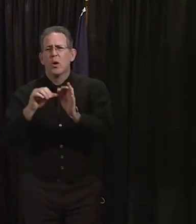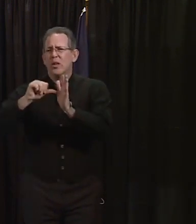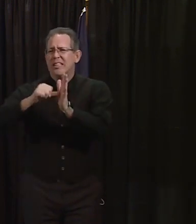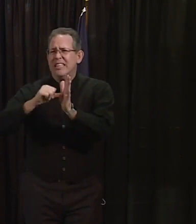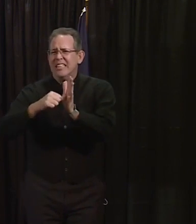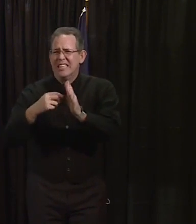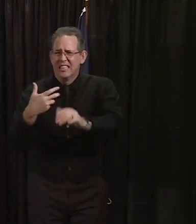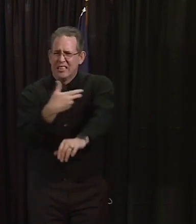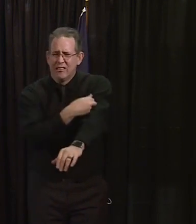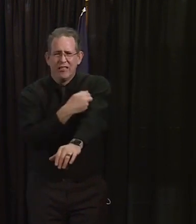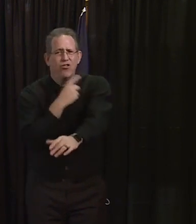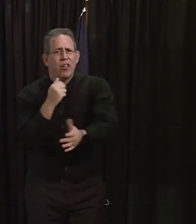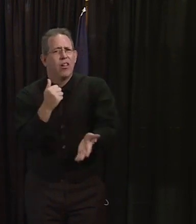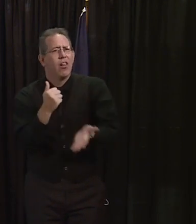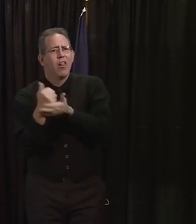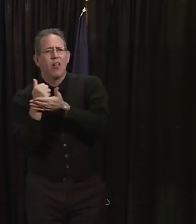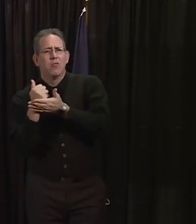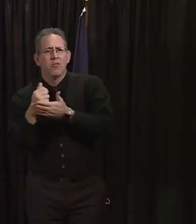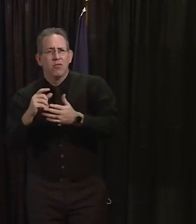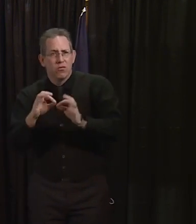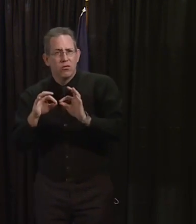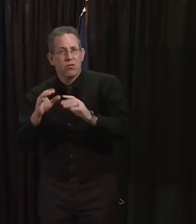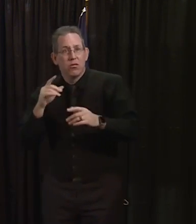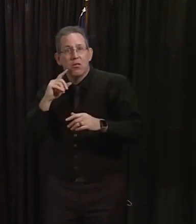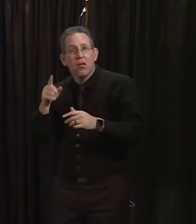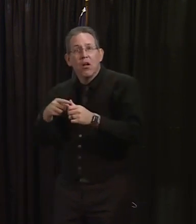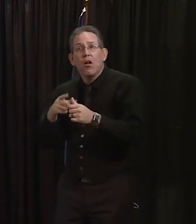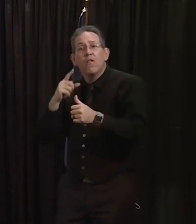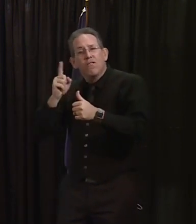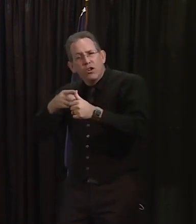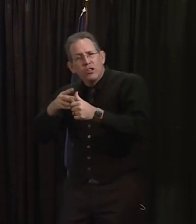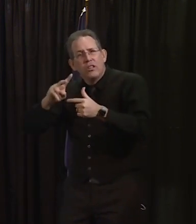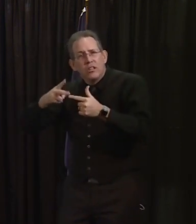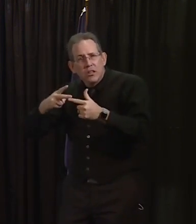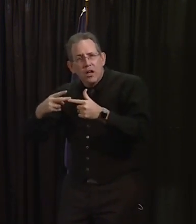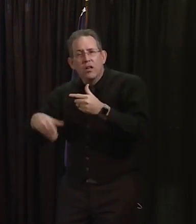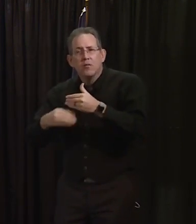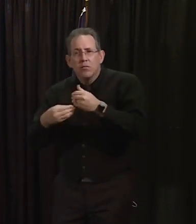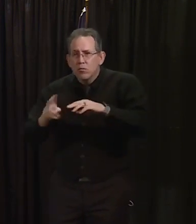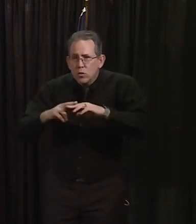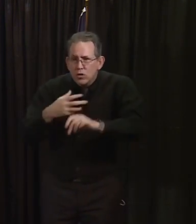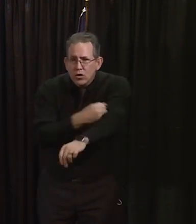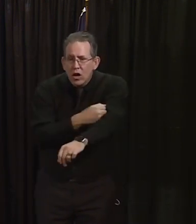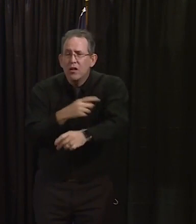wearing a mask indoors, staying home when sick and using testing as a tool